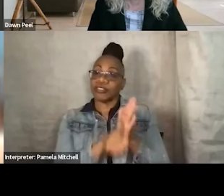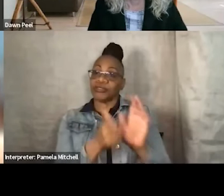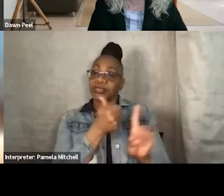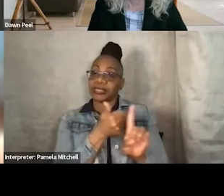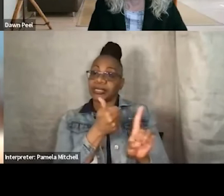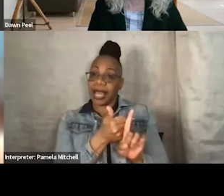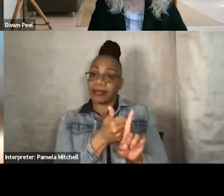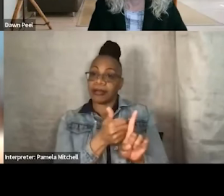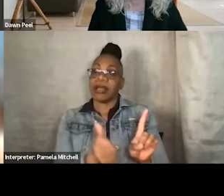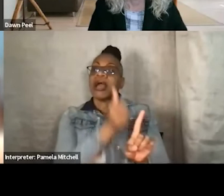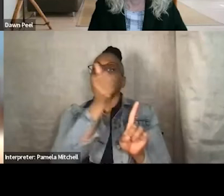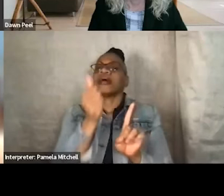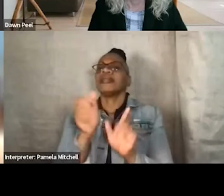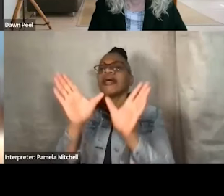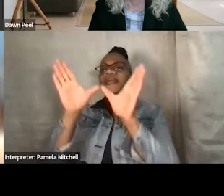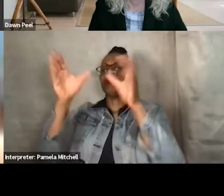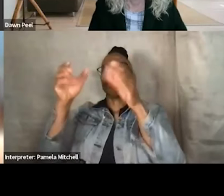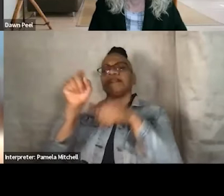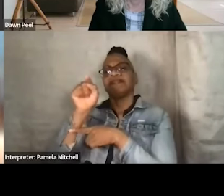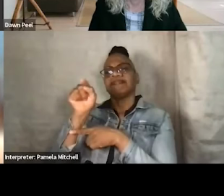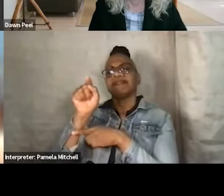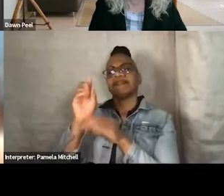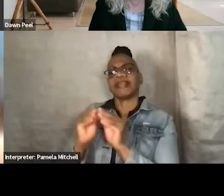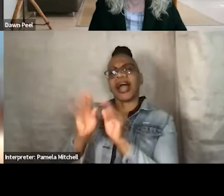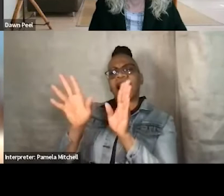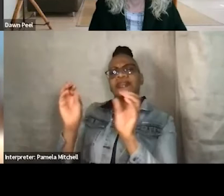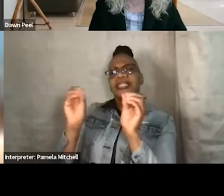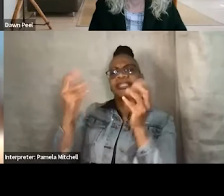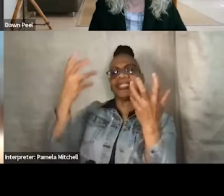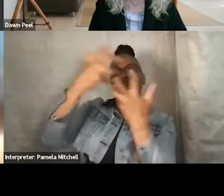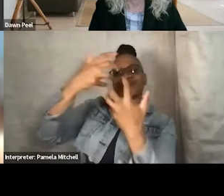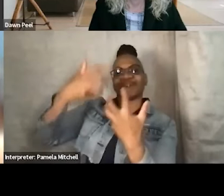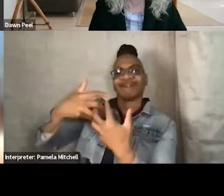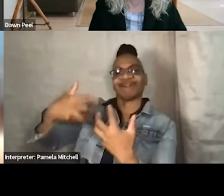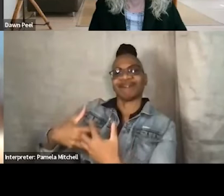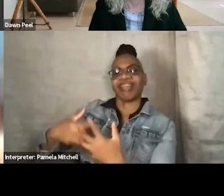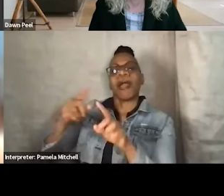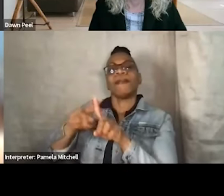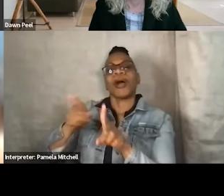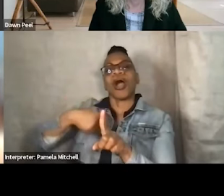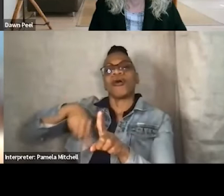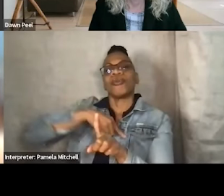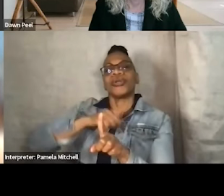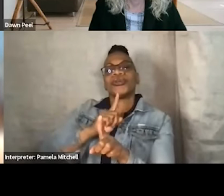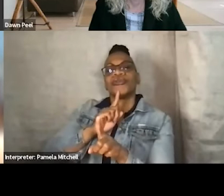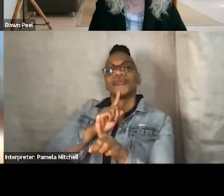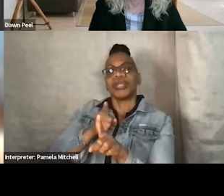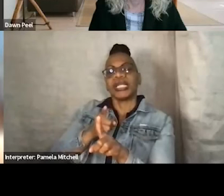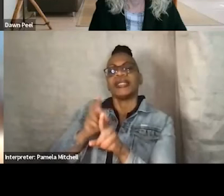and that obviously is where nothing else fits, but that's also where we record folks